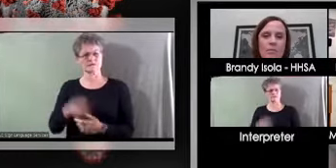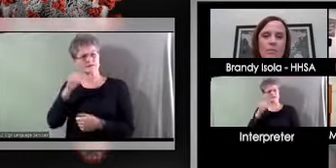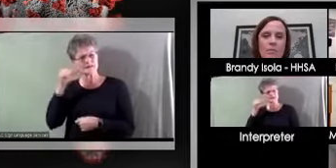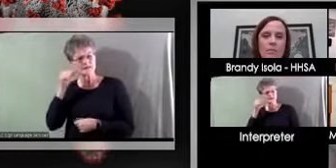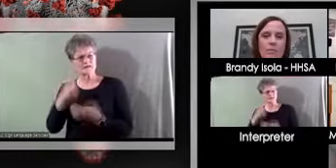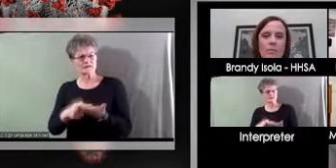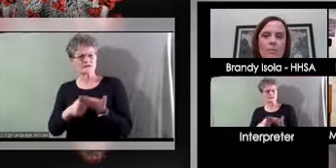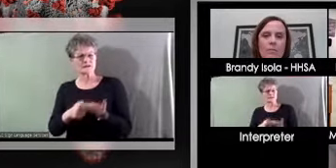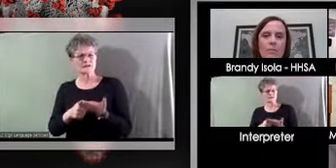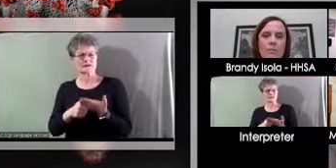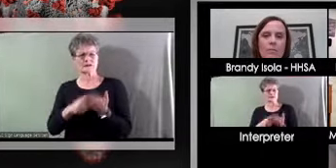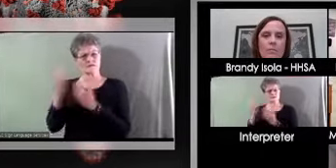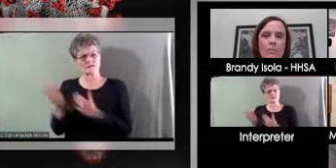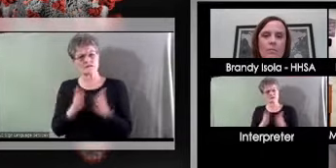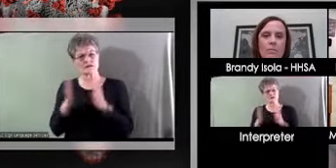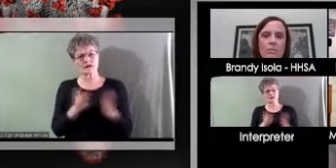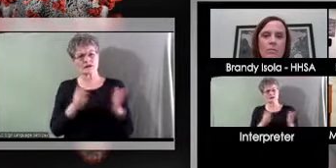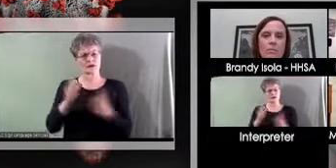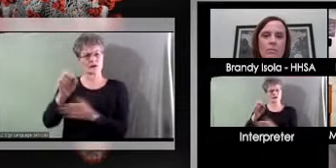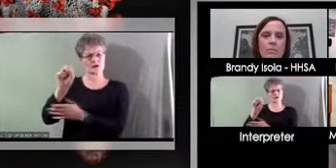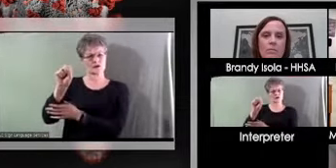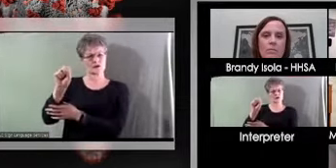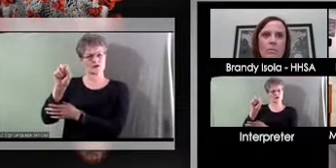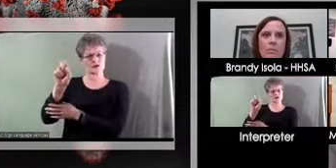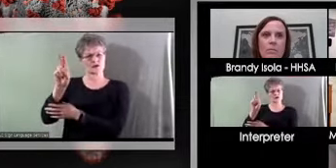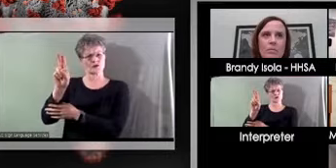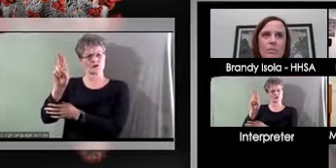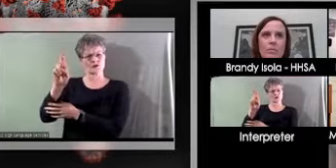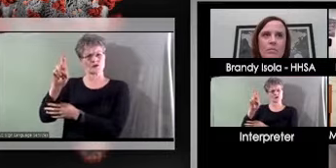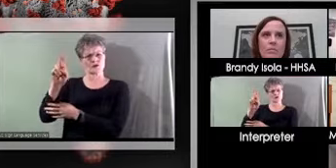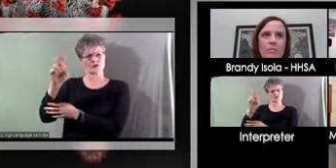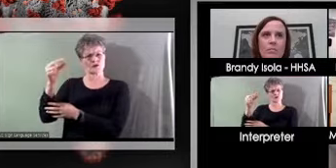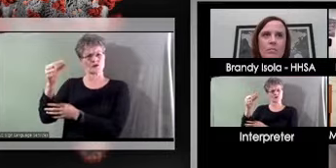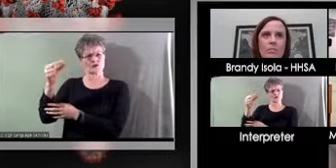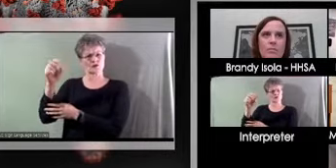details about what the surge plans entail?